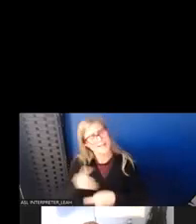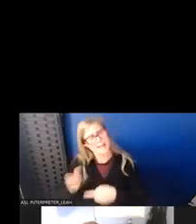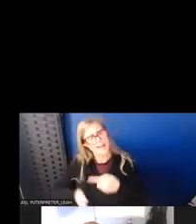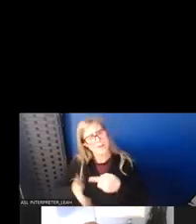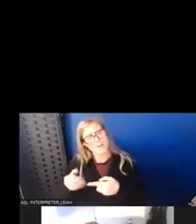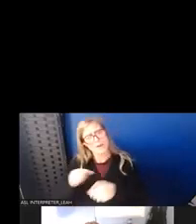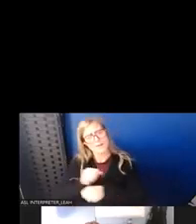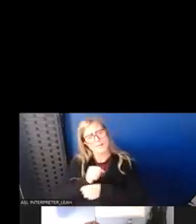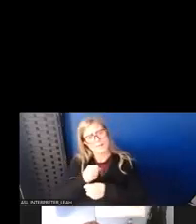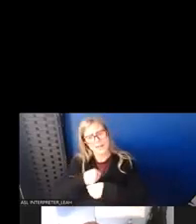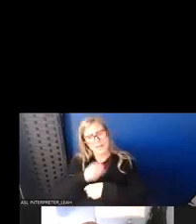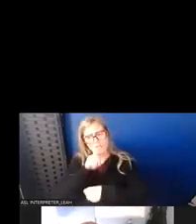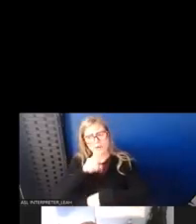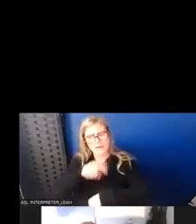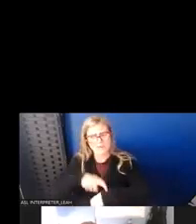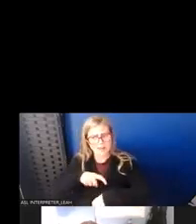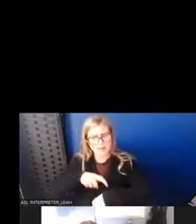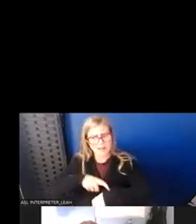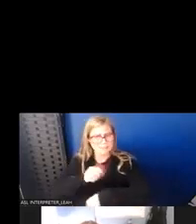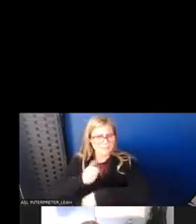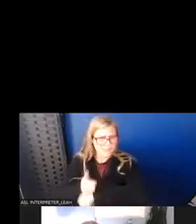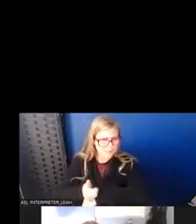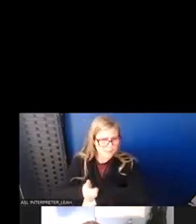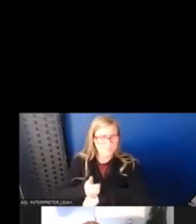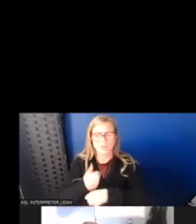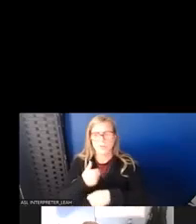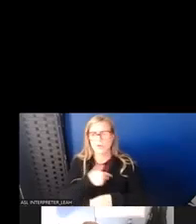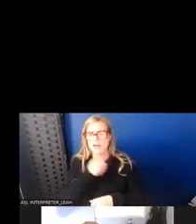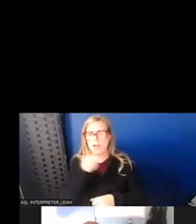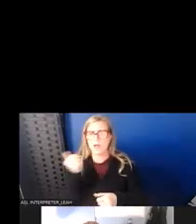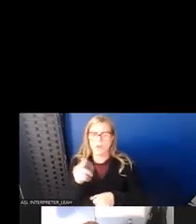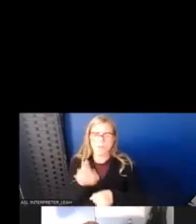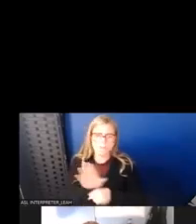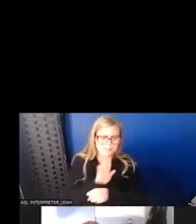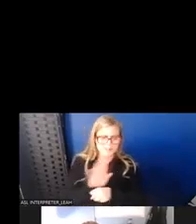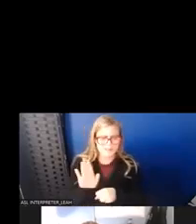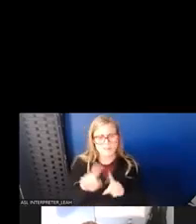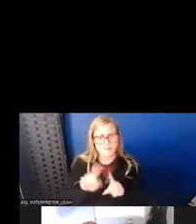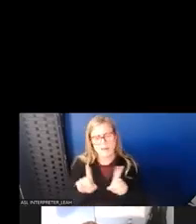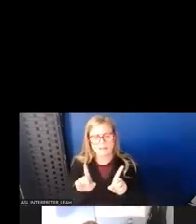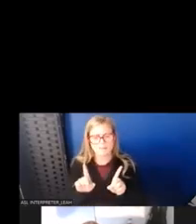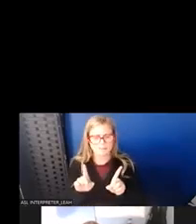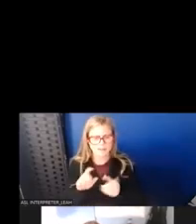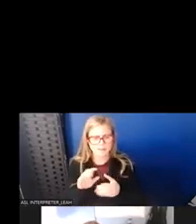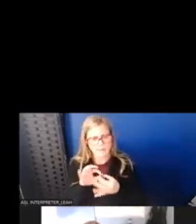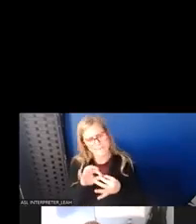that we are not just all business but also really build these relationships with each other.